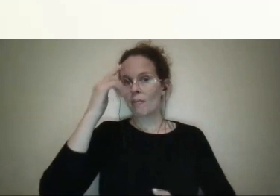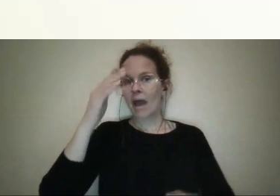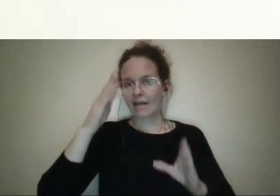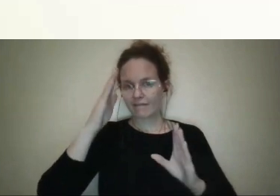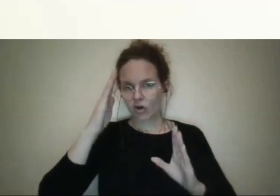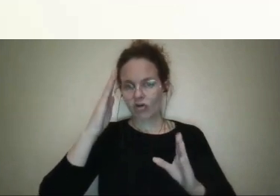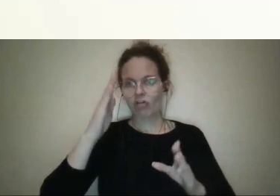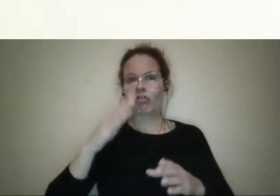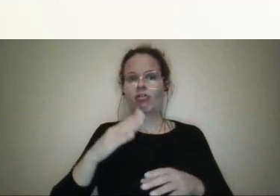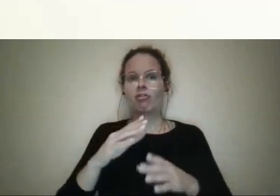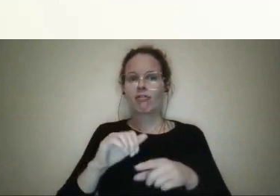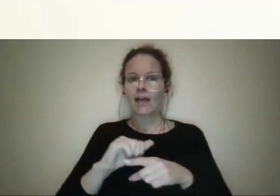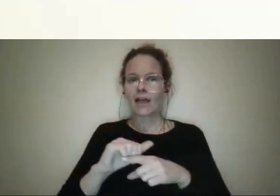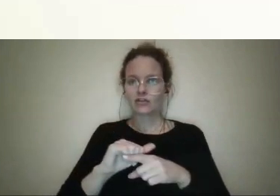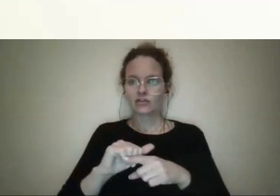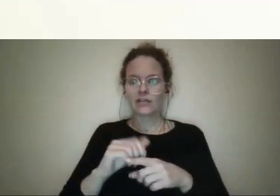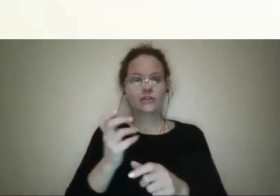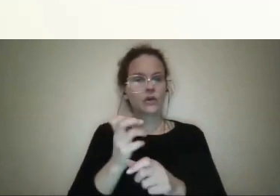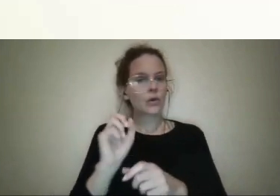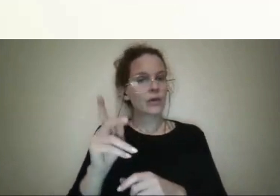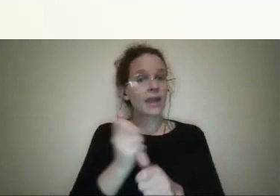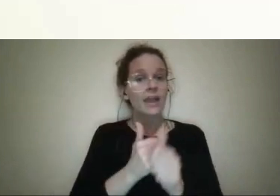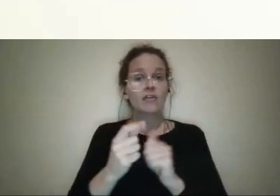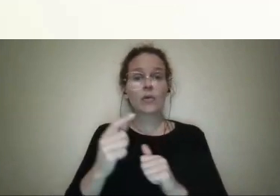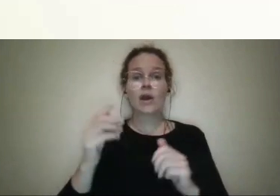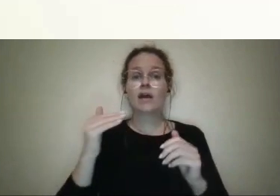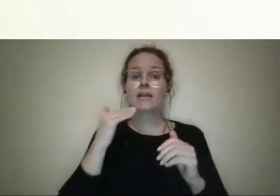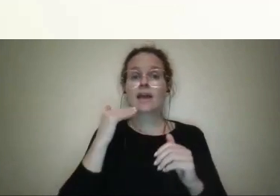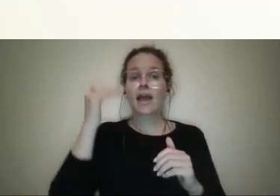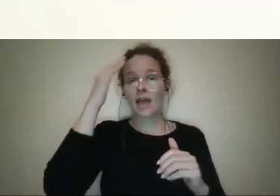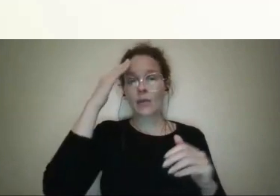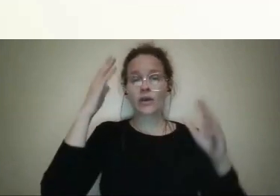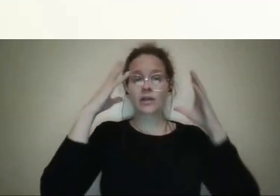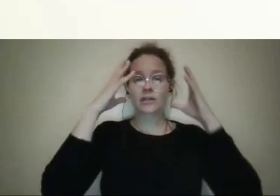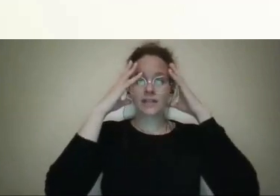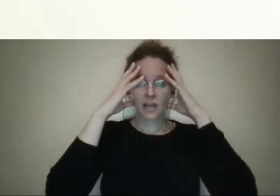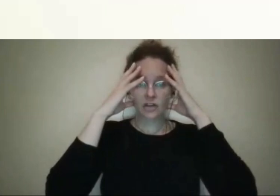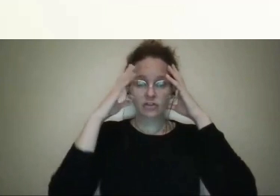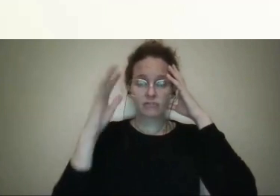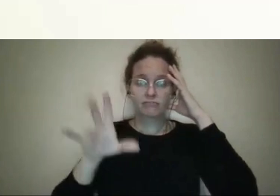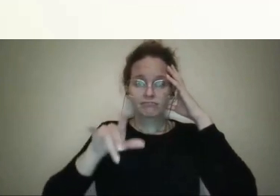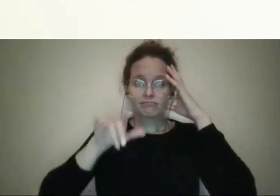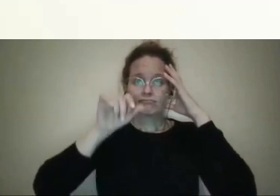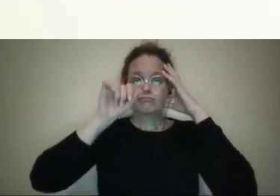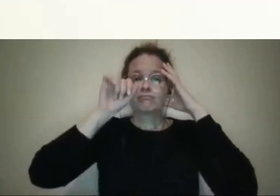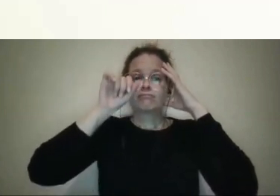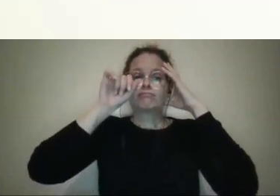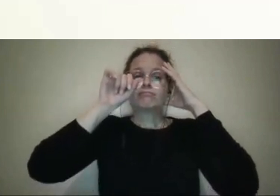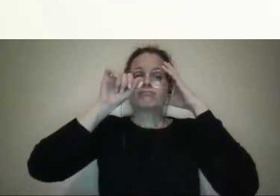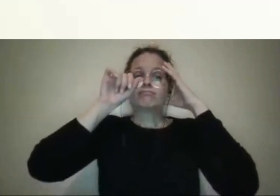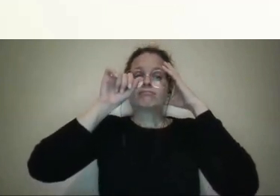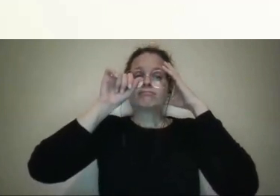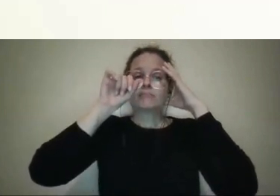we're going to touch our heads and we're going to take a deep breath. Okay now let's touch our